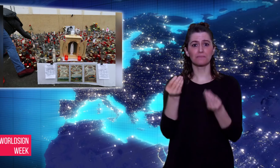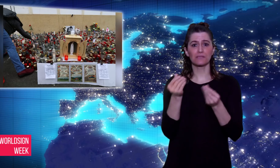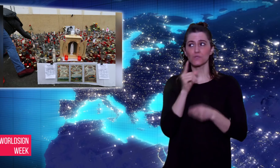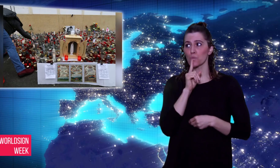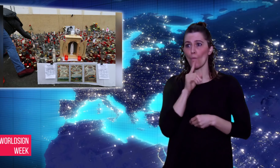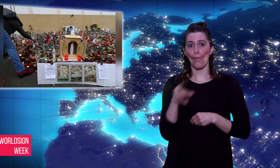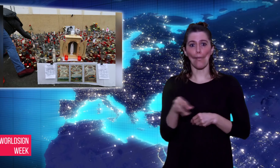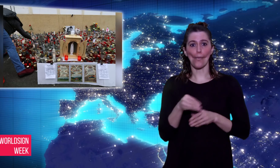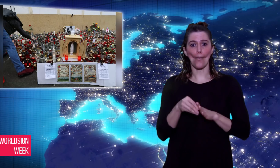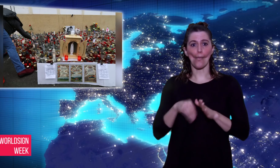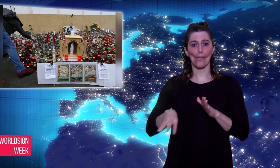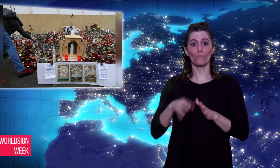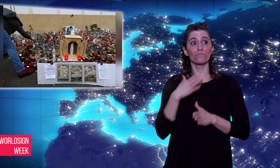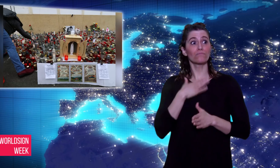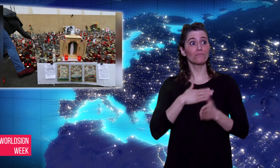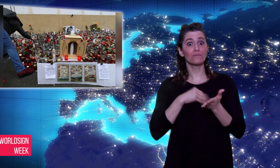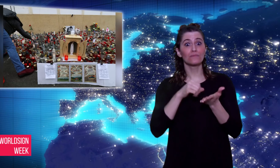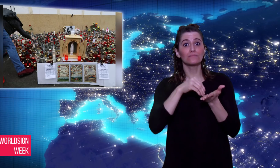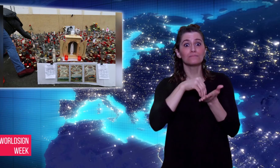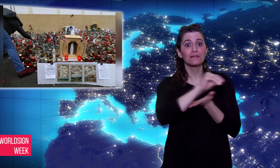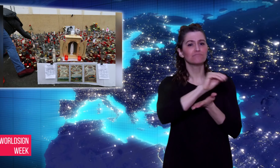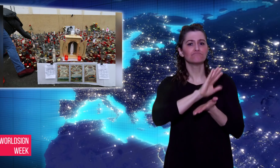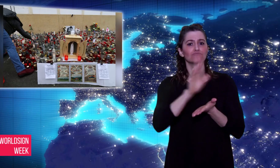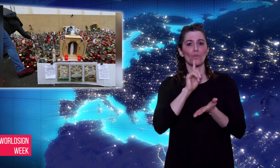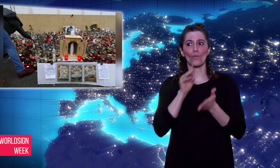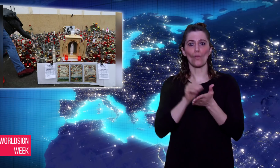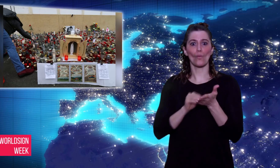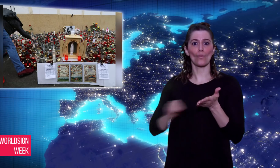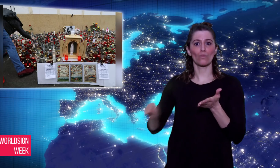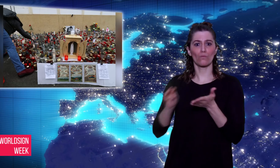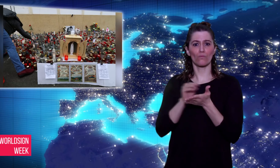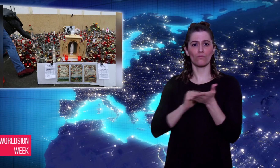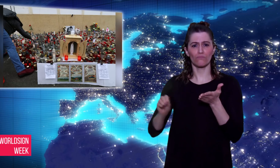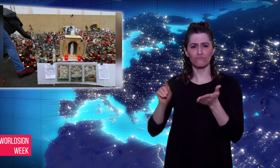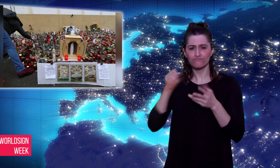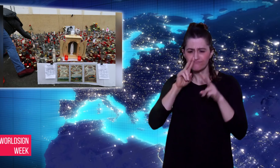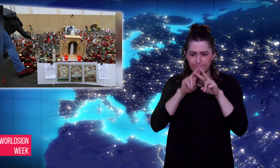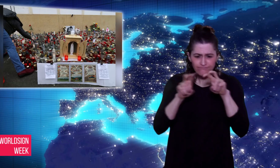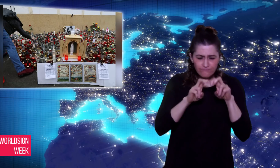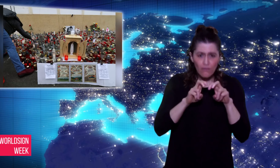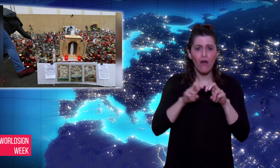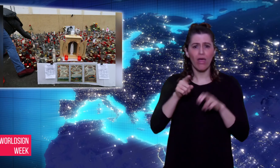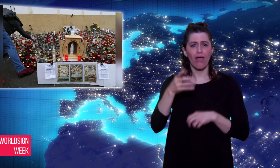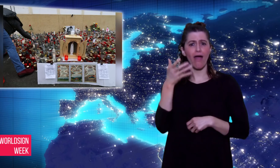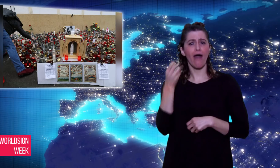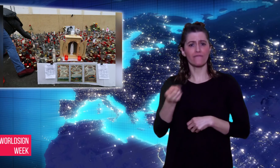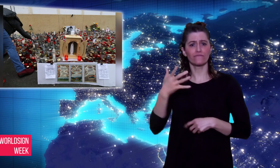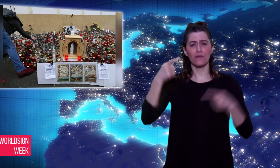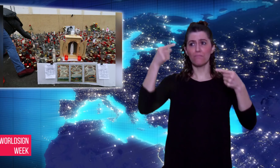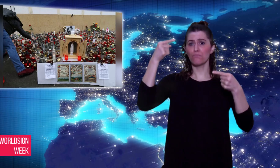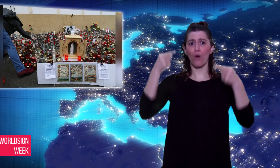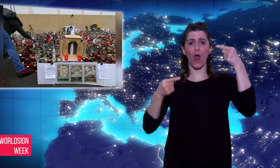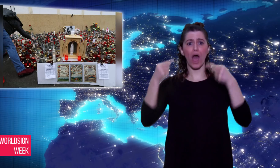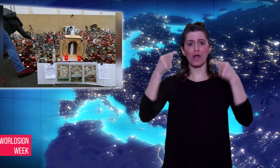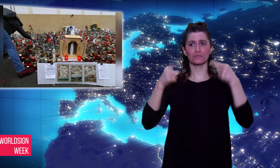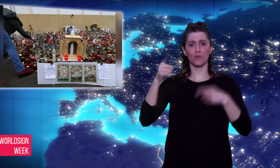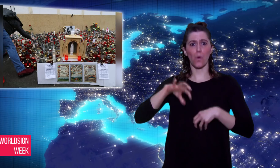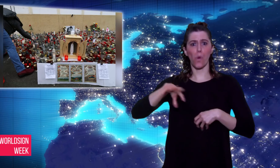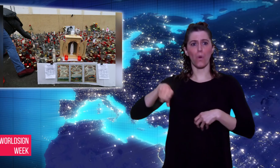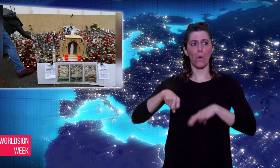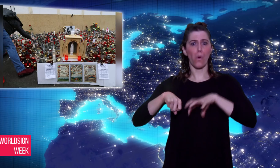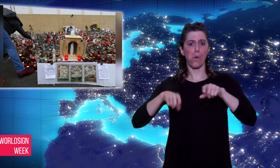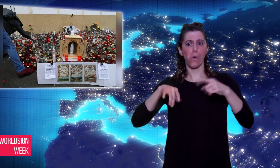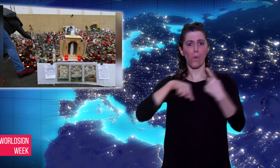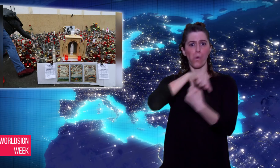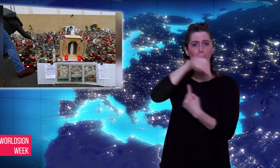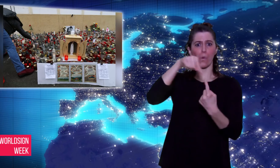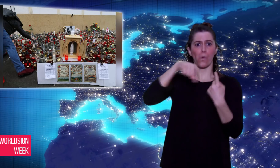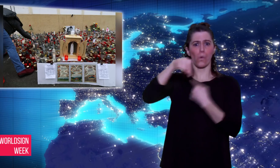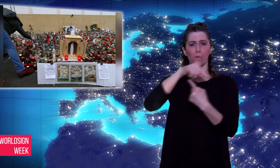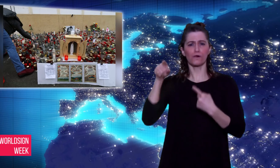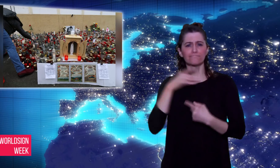which the police suspected was the reason